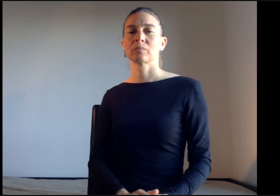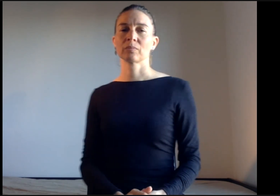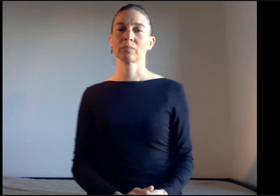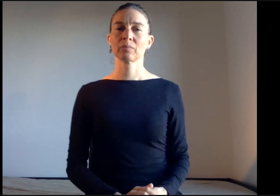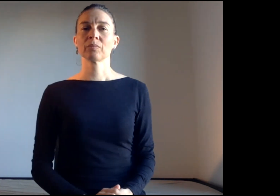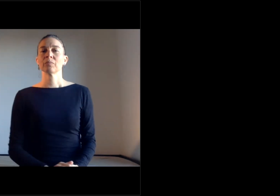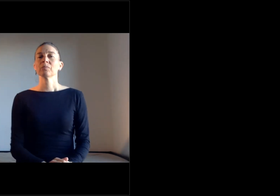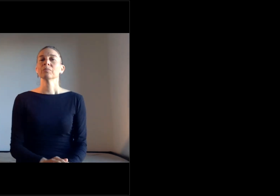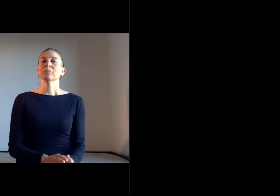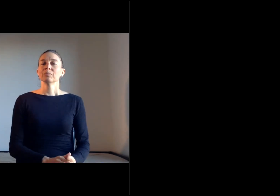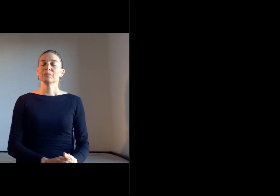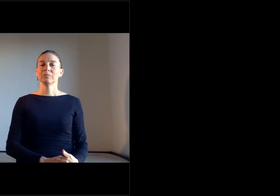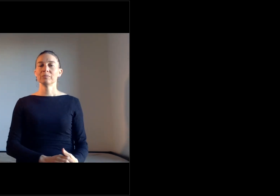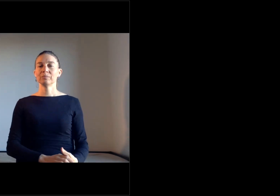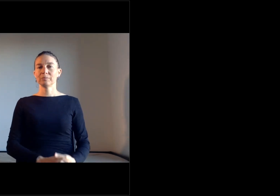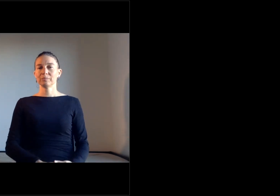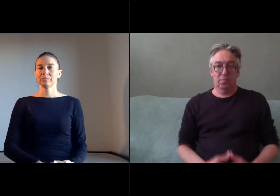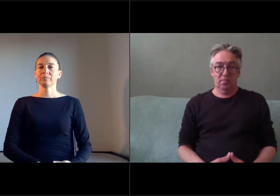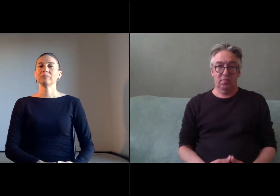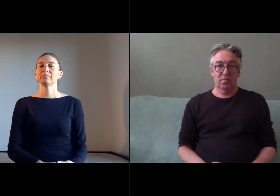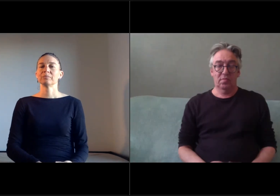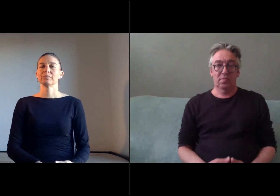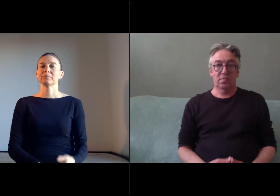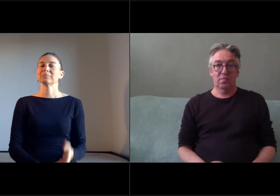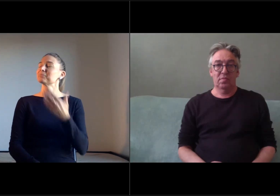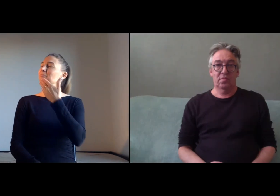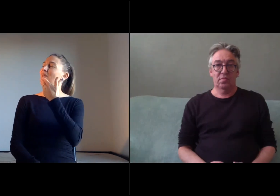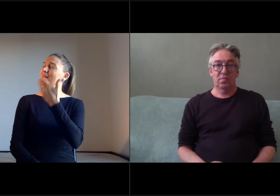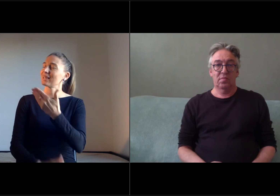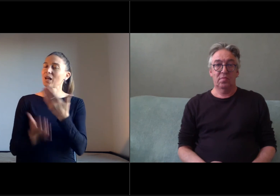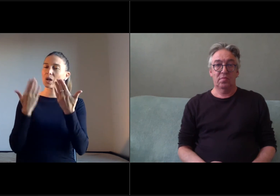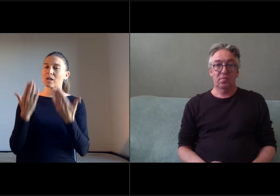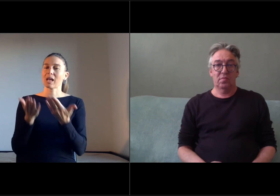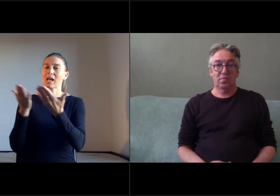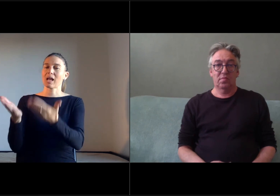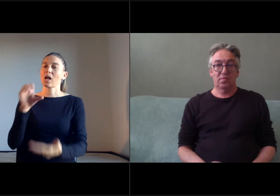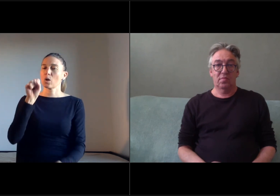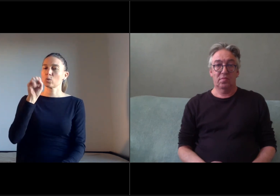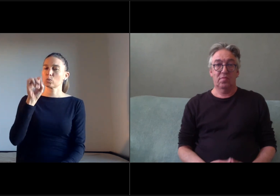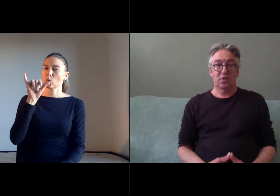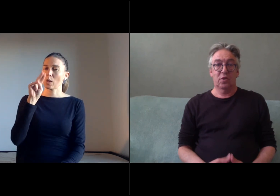This will be Sorin Tata... It's Sorin with "s"